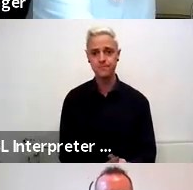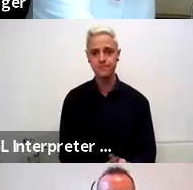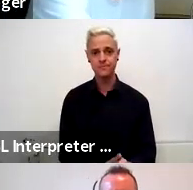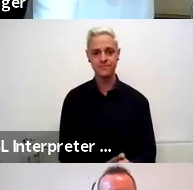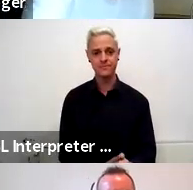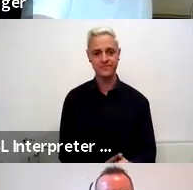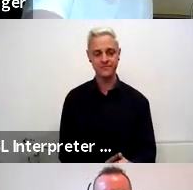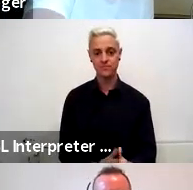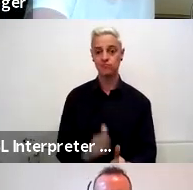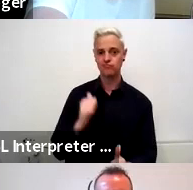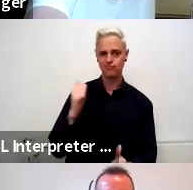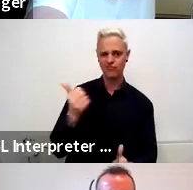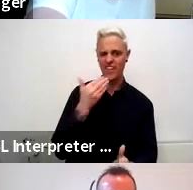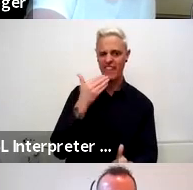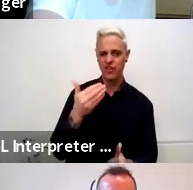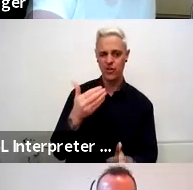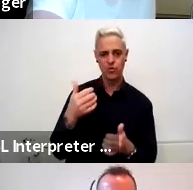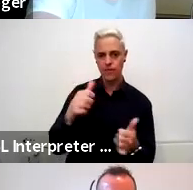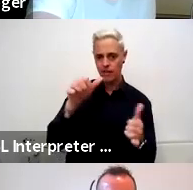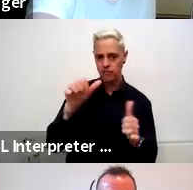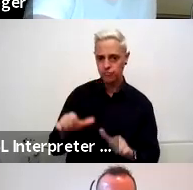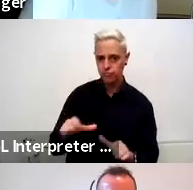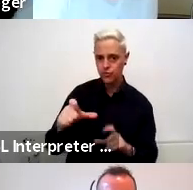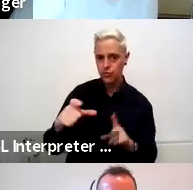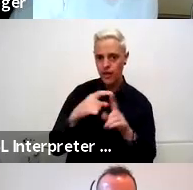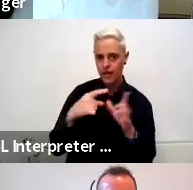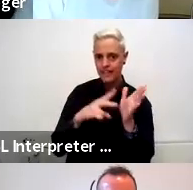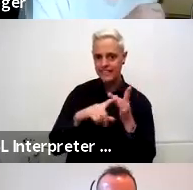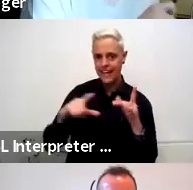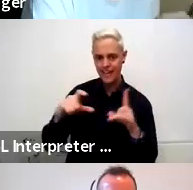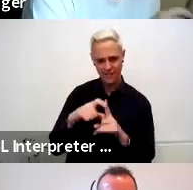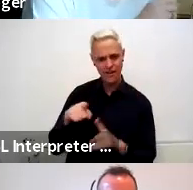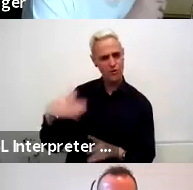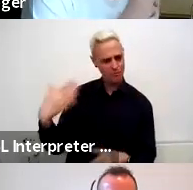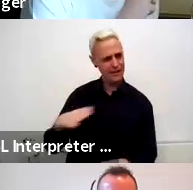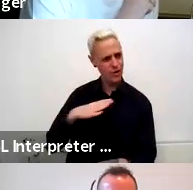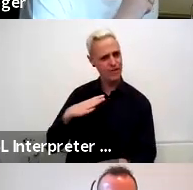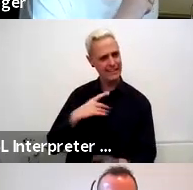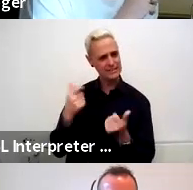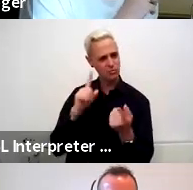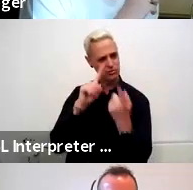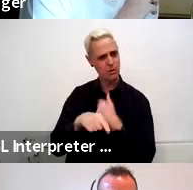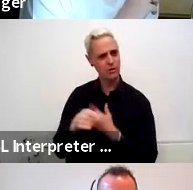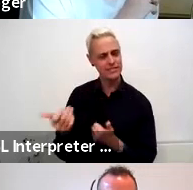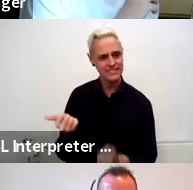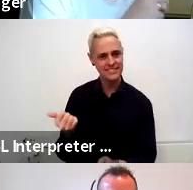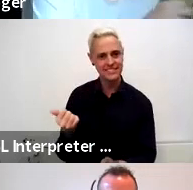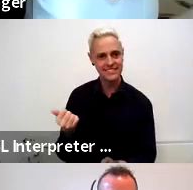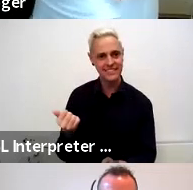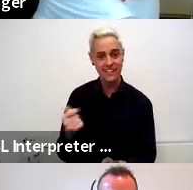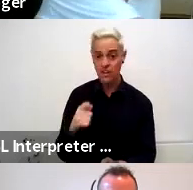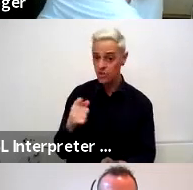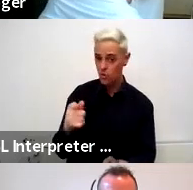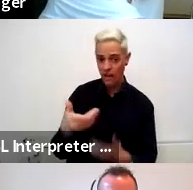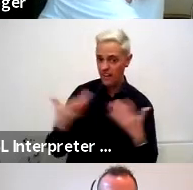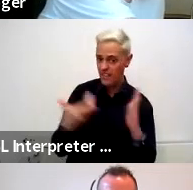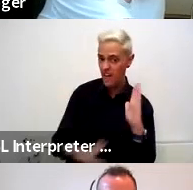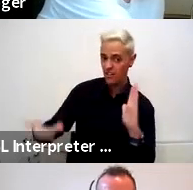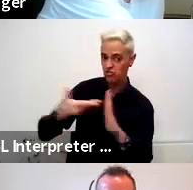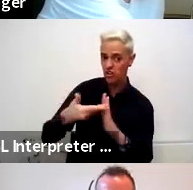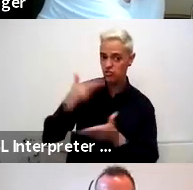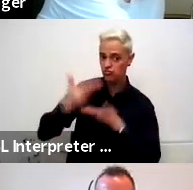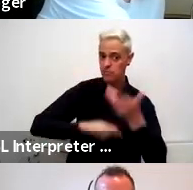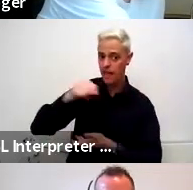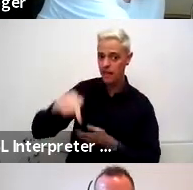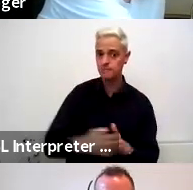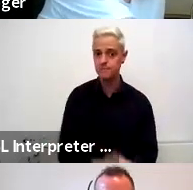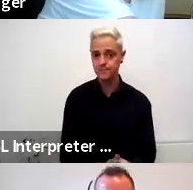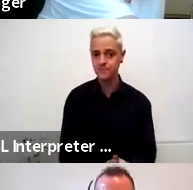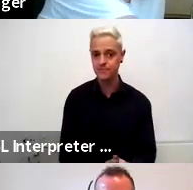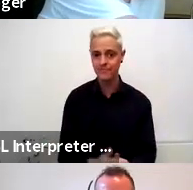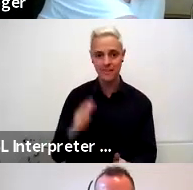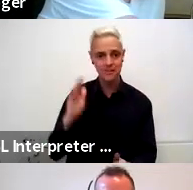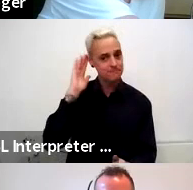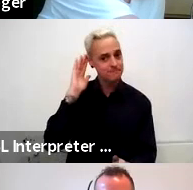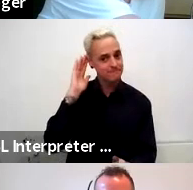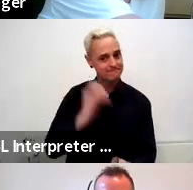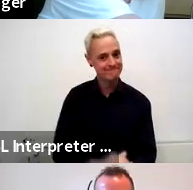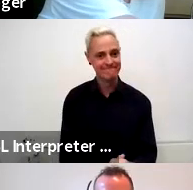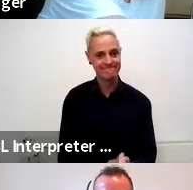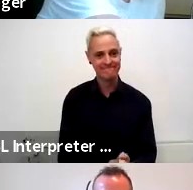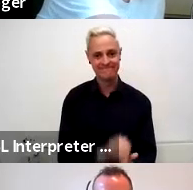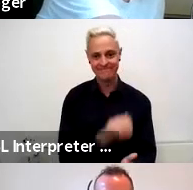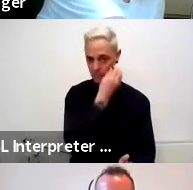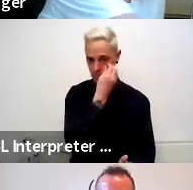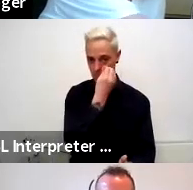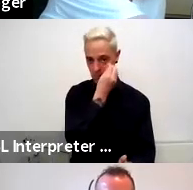Brilliant. And then, David. You've already spoken a bit about this, is anything extra.